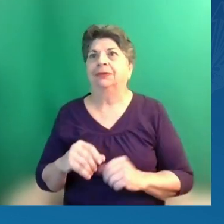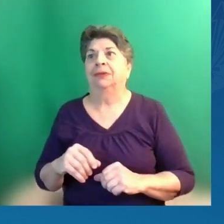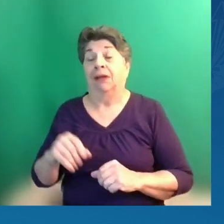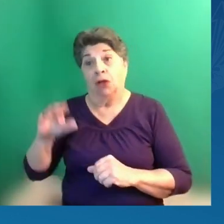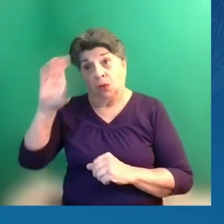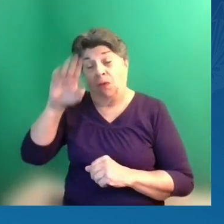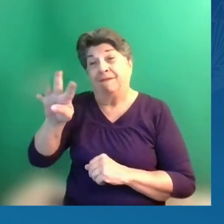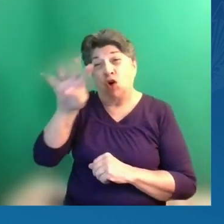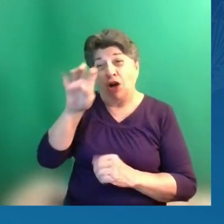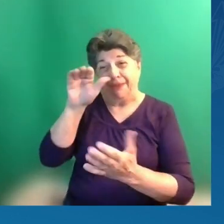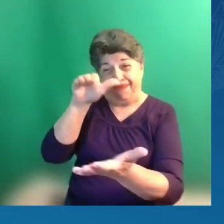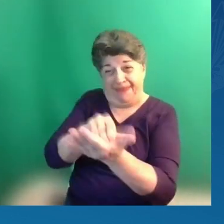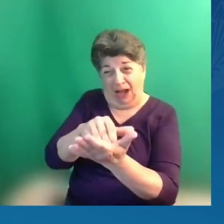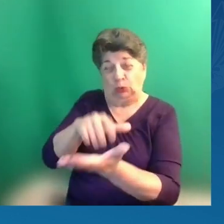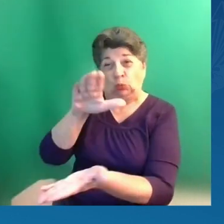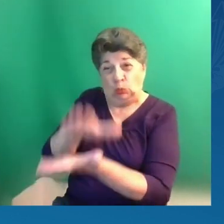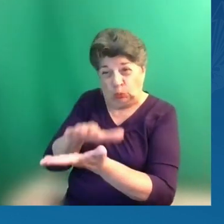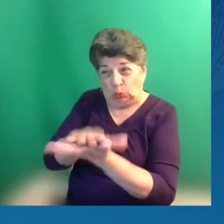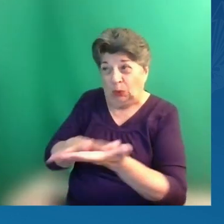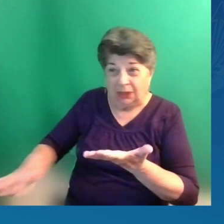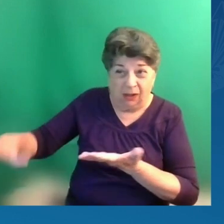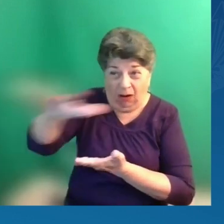As a result, our country today --